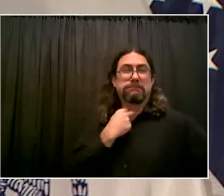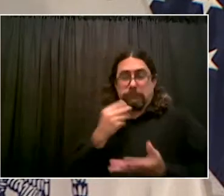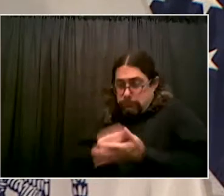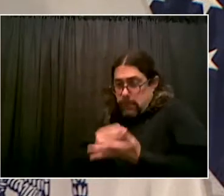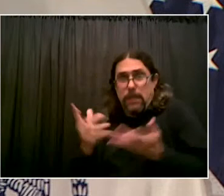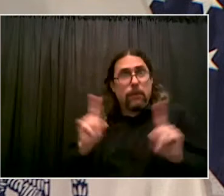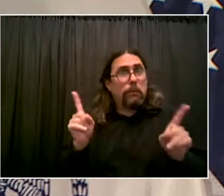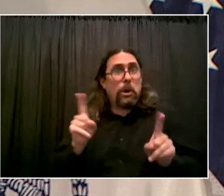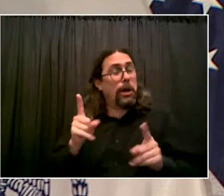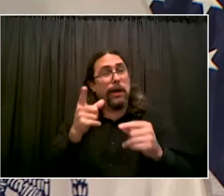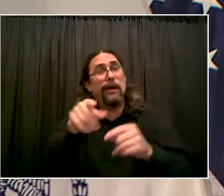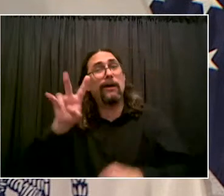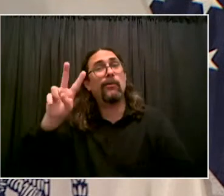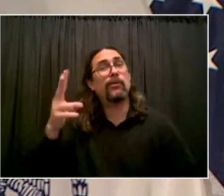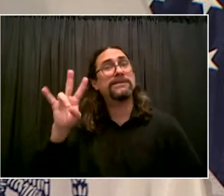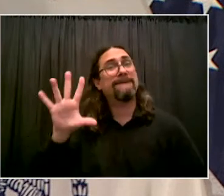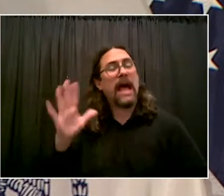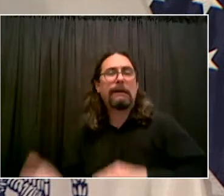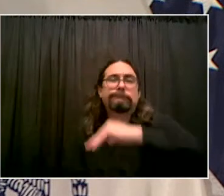FUTURE. THANK YOU